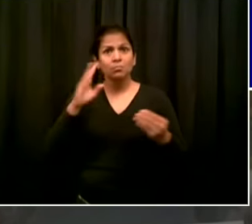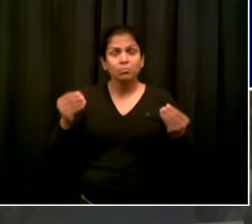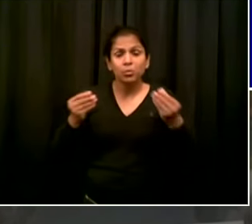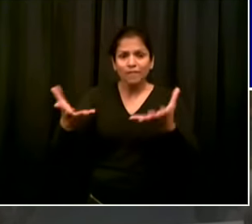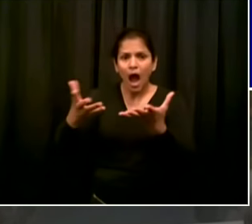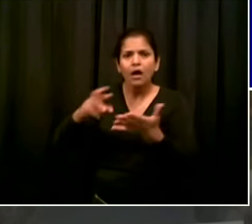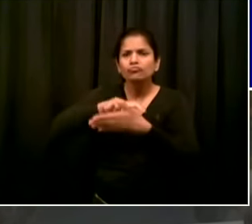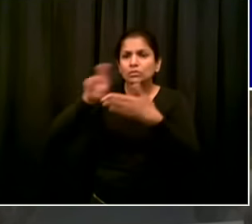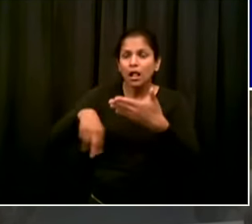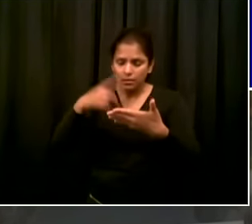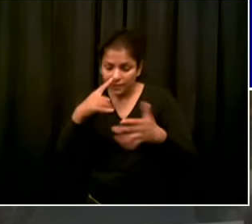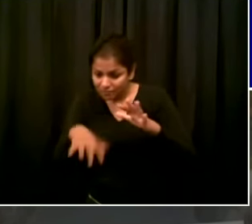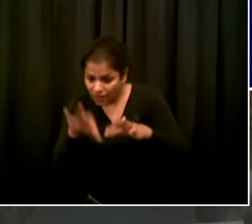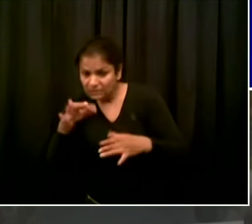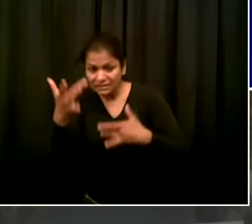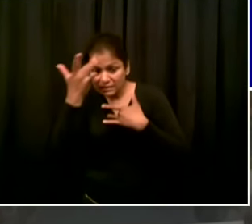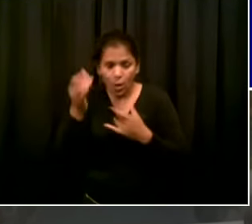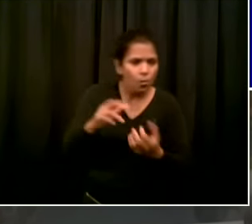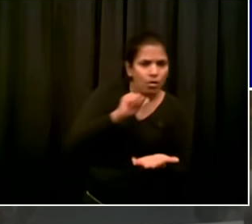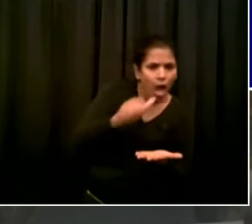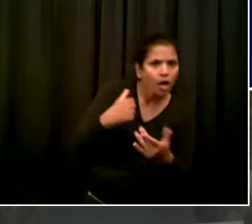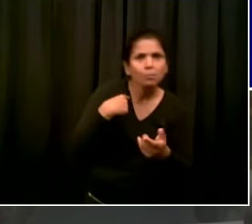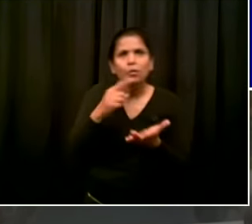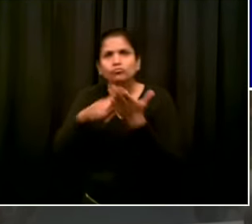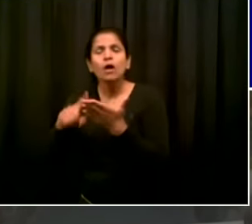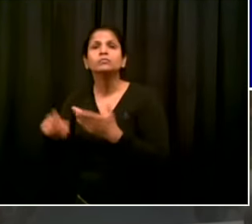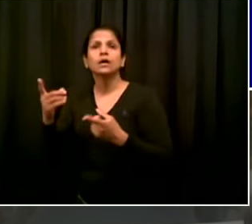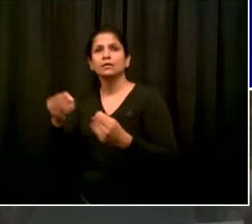DAYS KIDS ARE